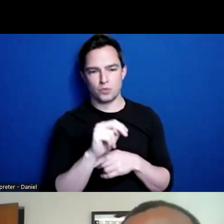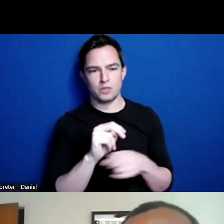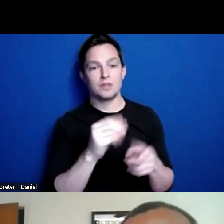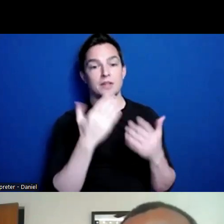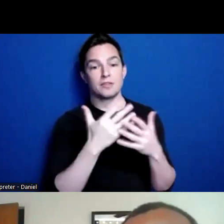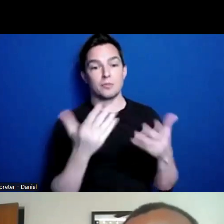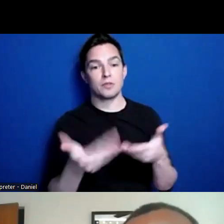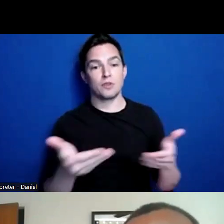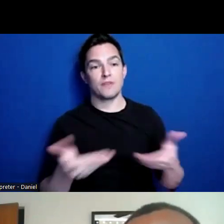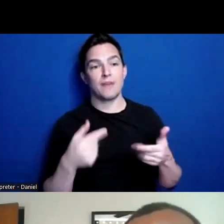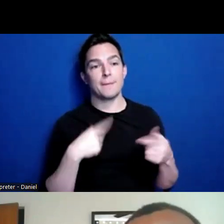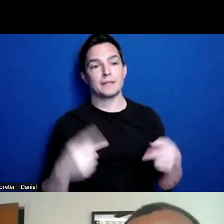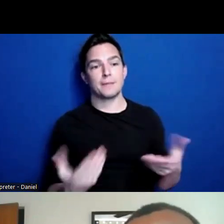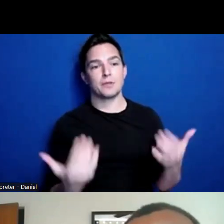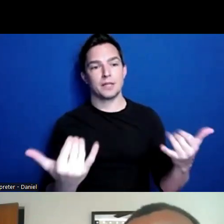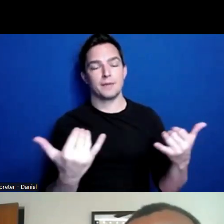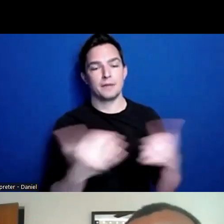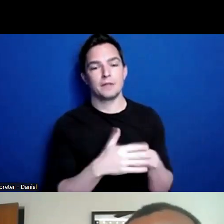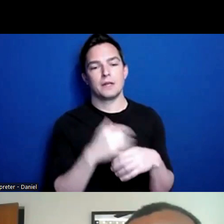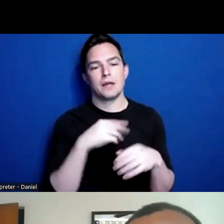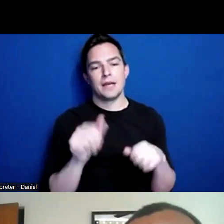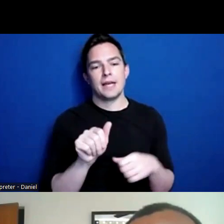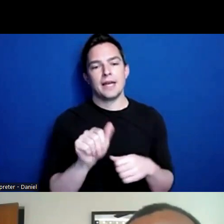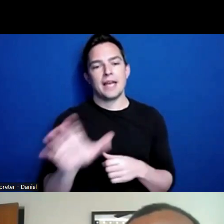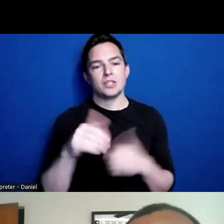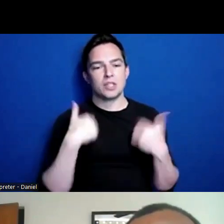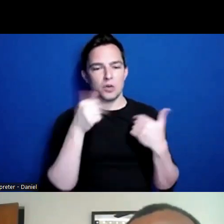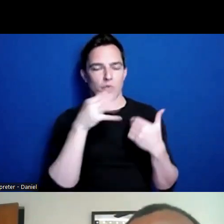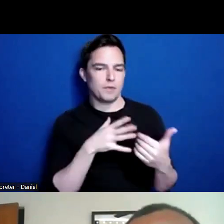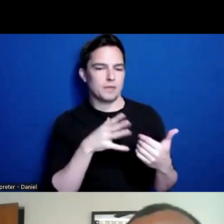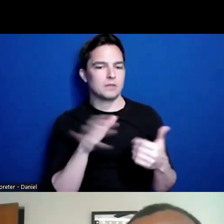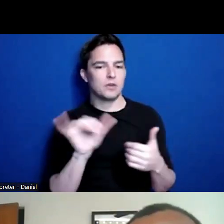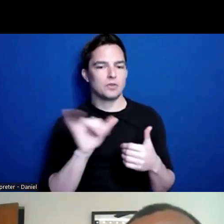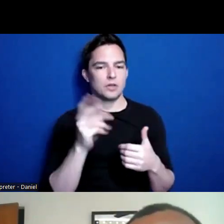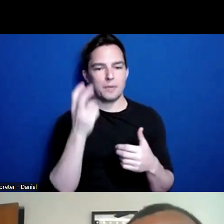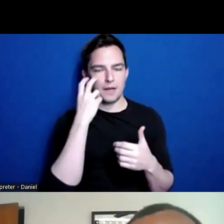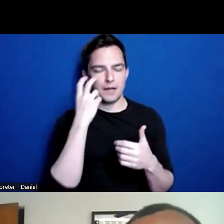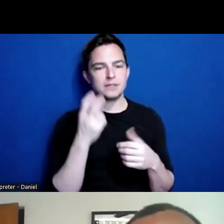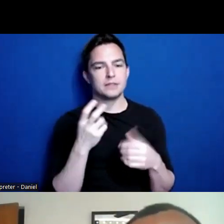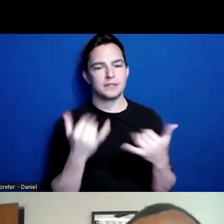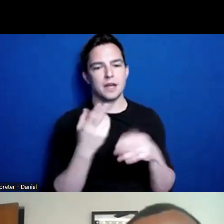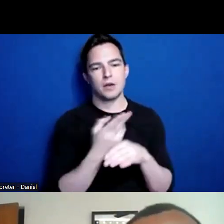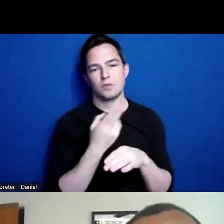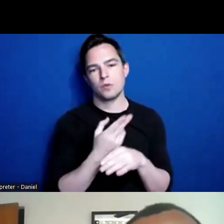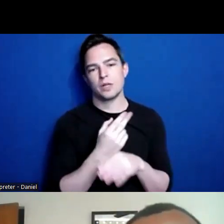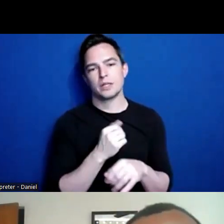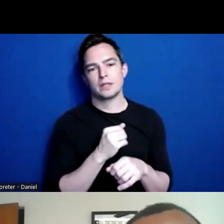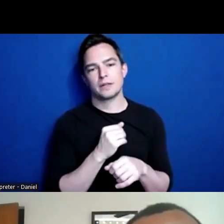having me today. I am an Asian young woman, and I'm also blind. Today I'm wearing a black dress